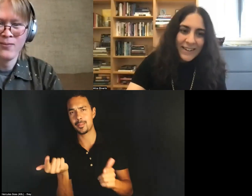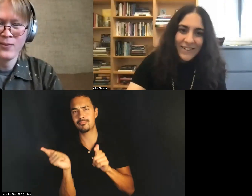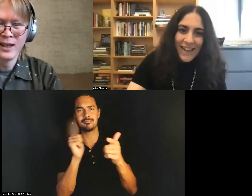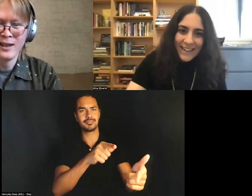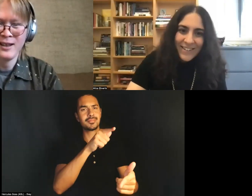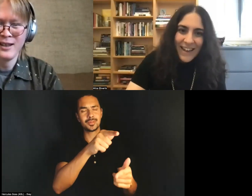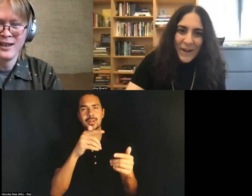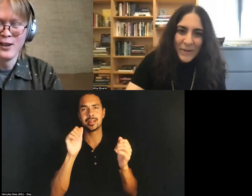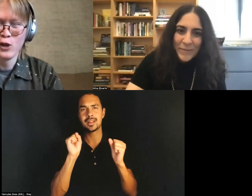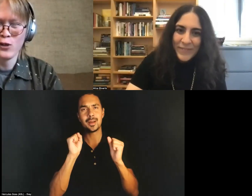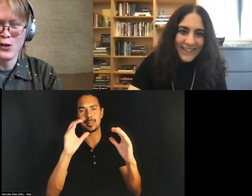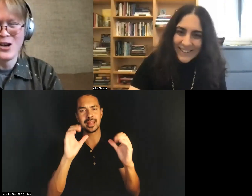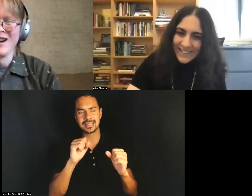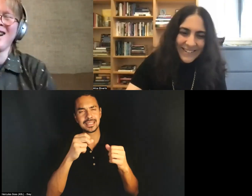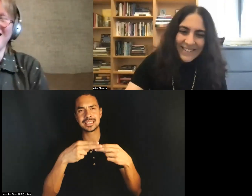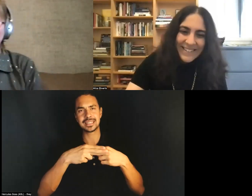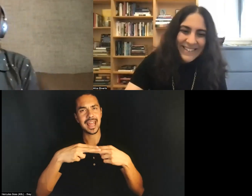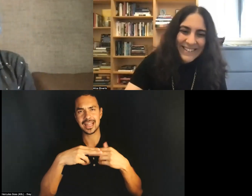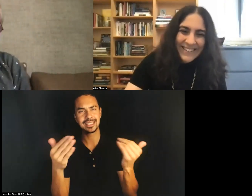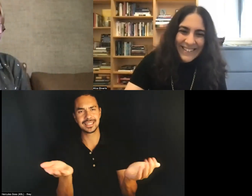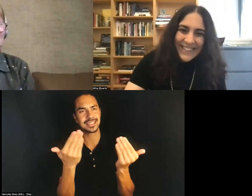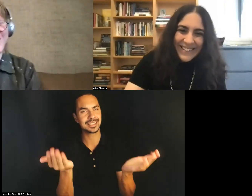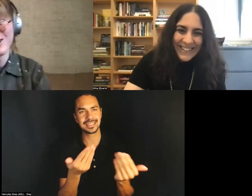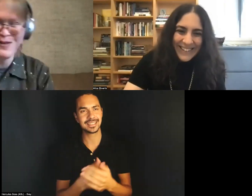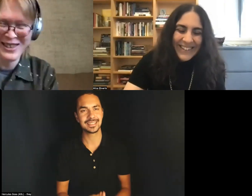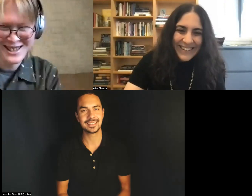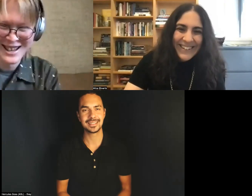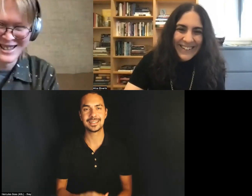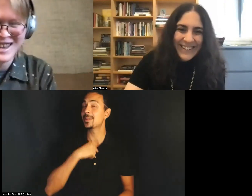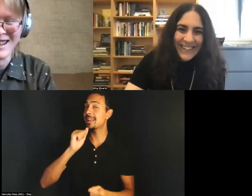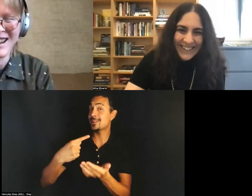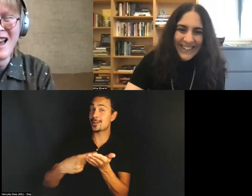ALIZA SHVARTS: We will take more